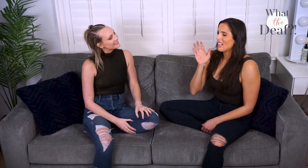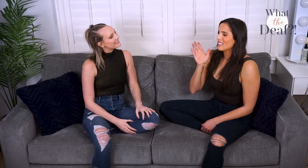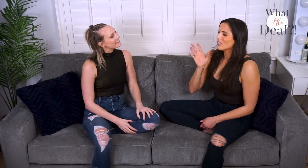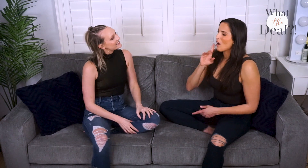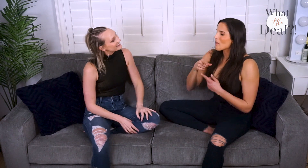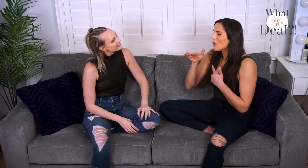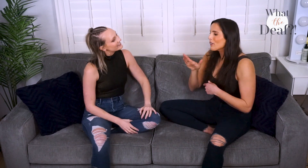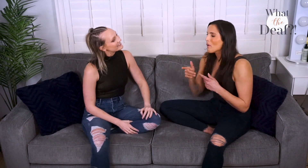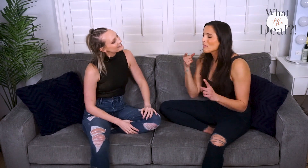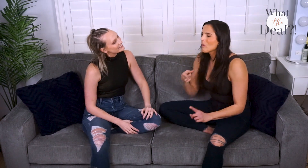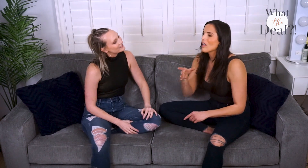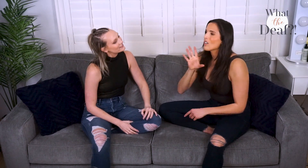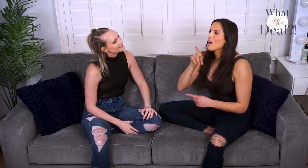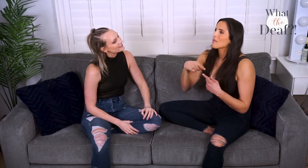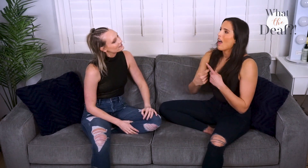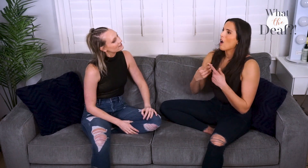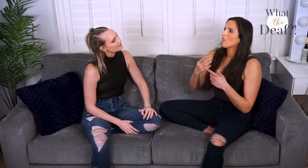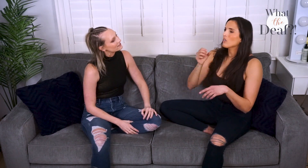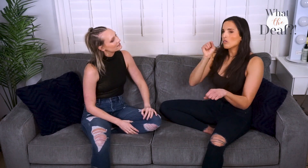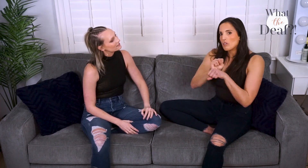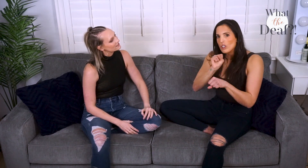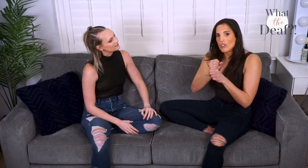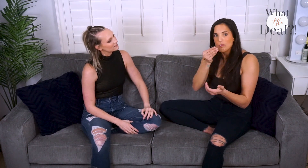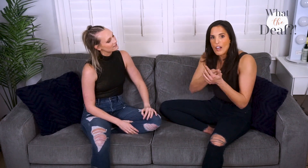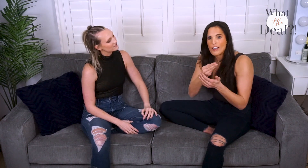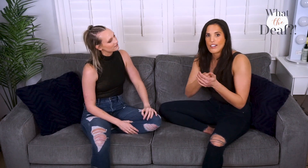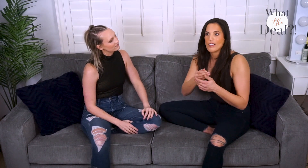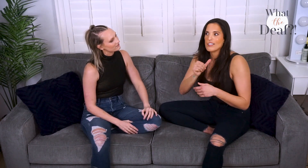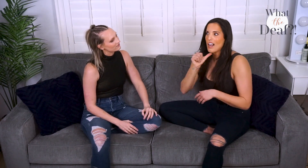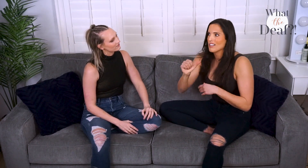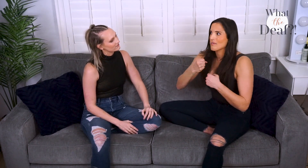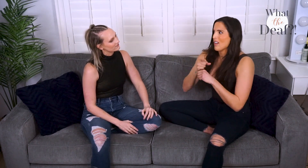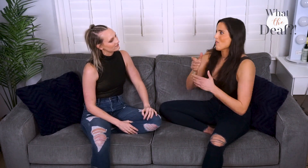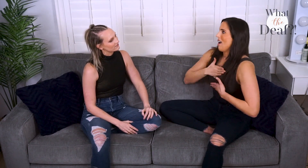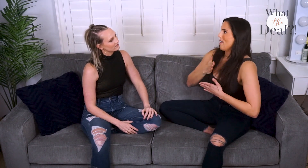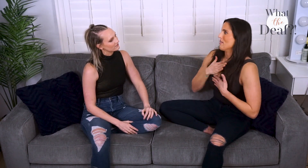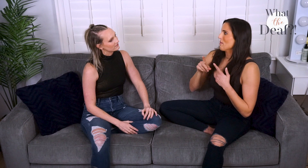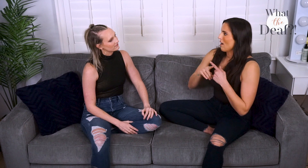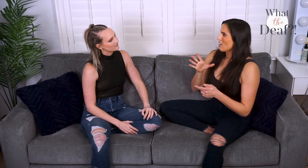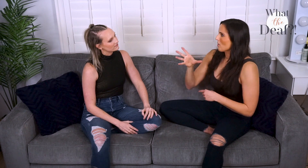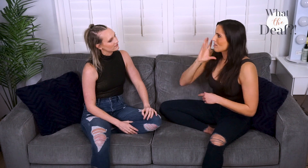because we talked about our low points and career and money that's not making you happy,